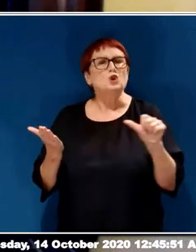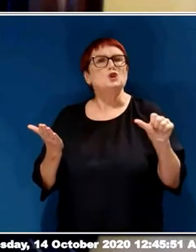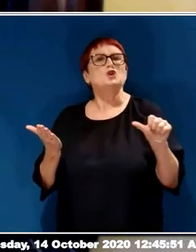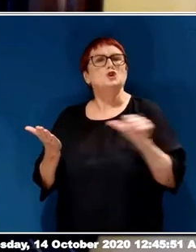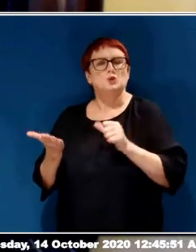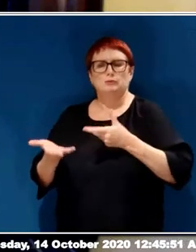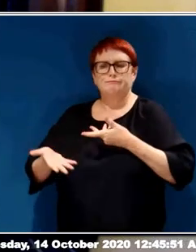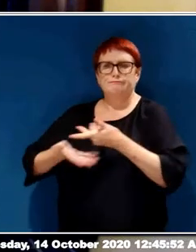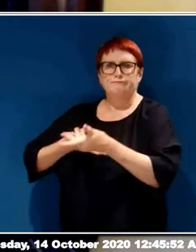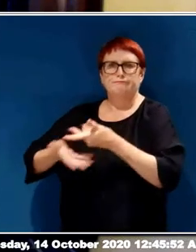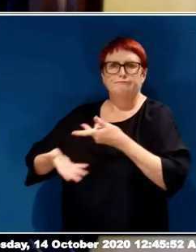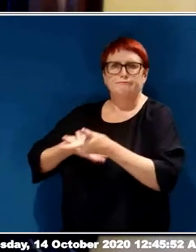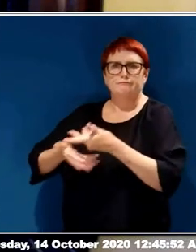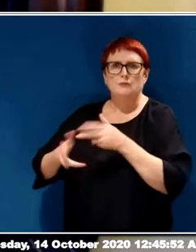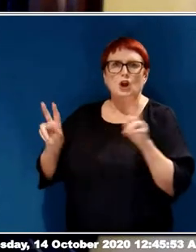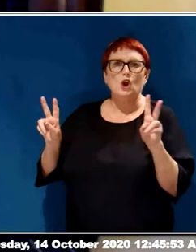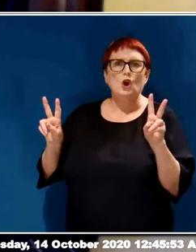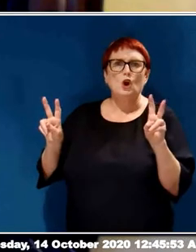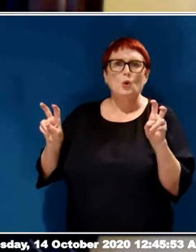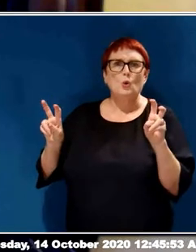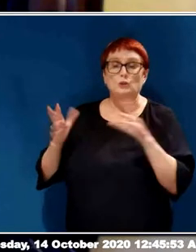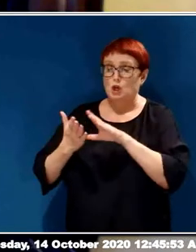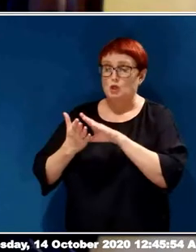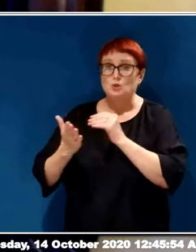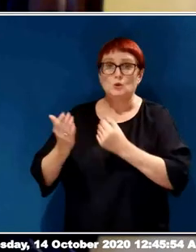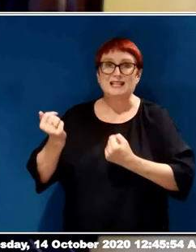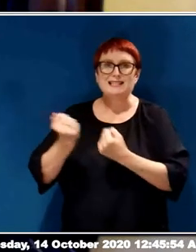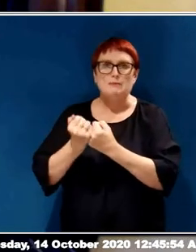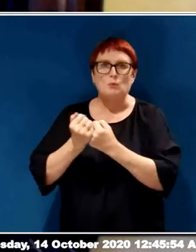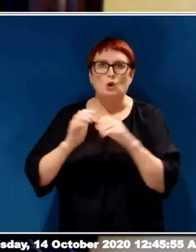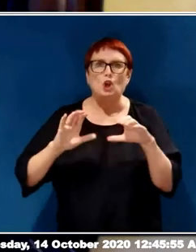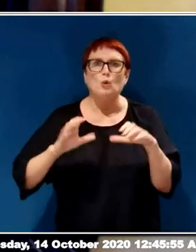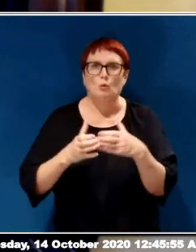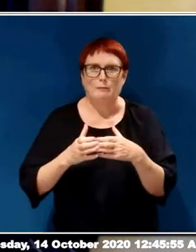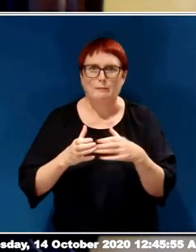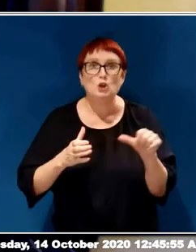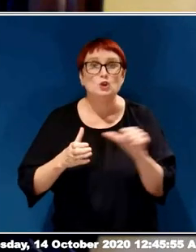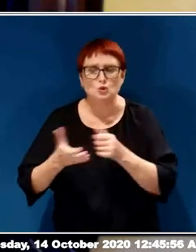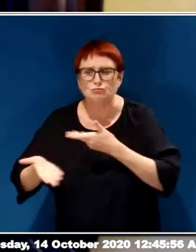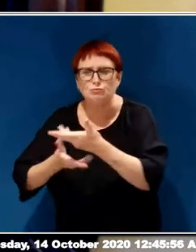However, the policy says it's essential for students who receive targeted